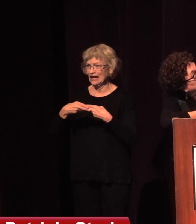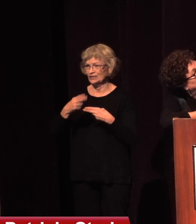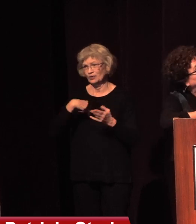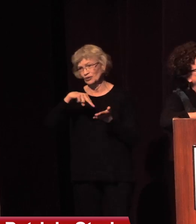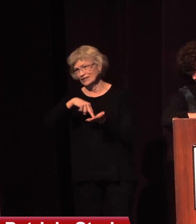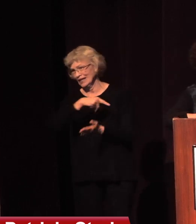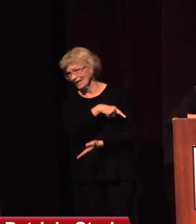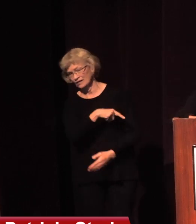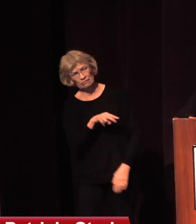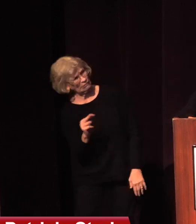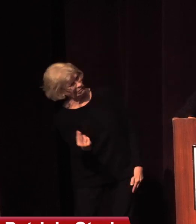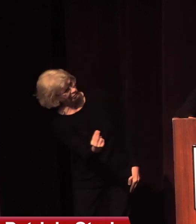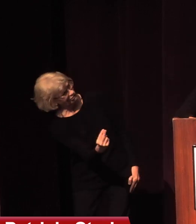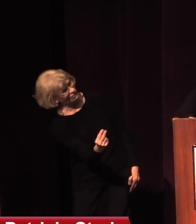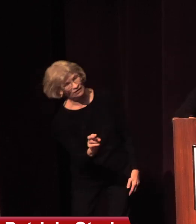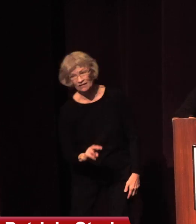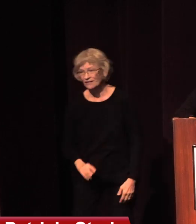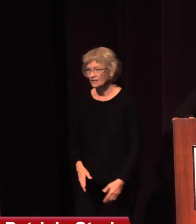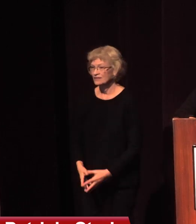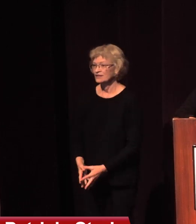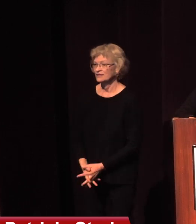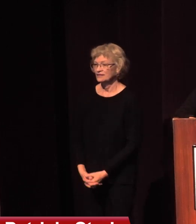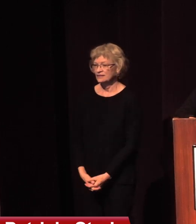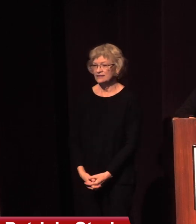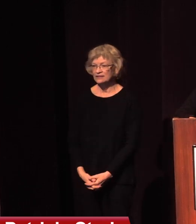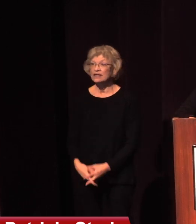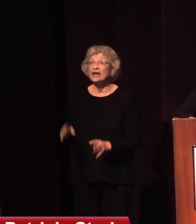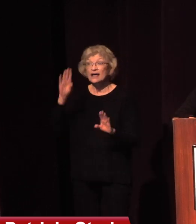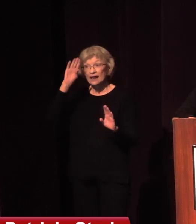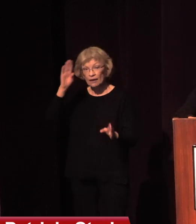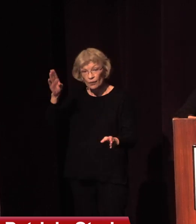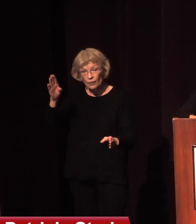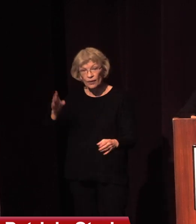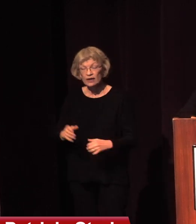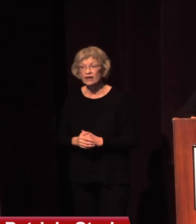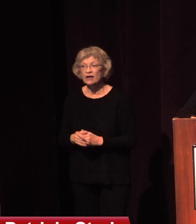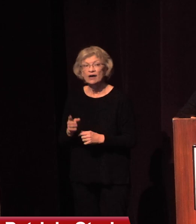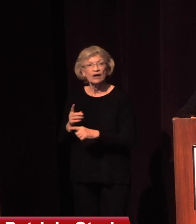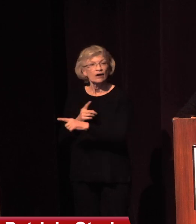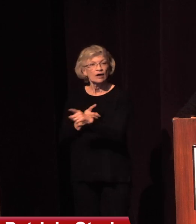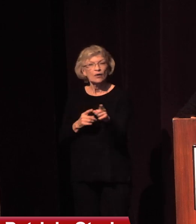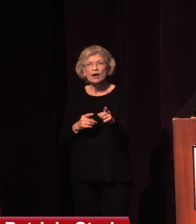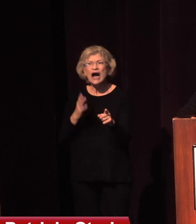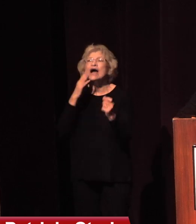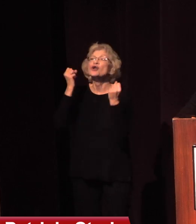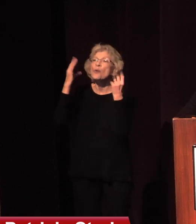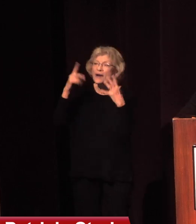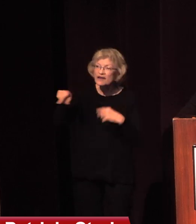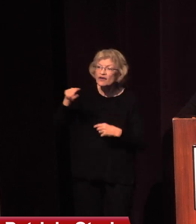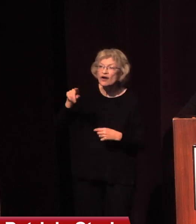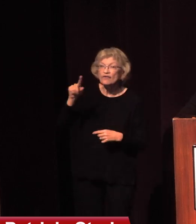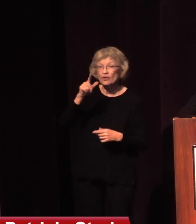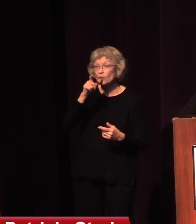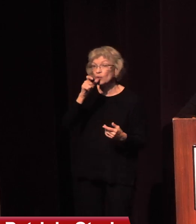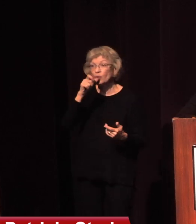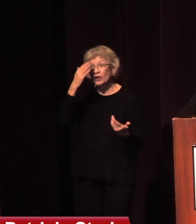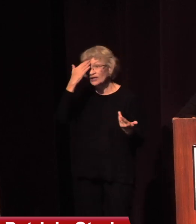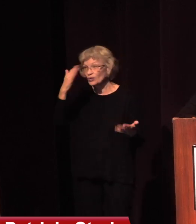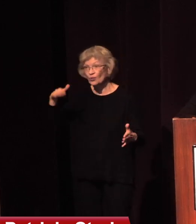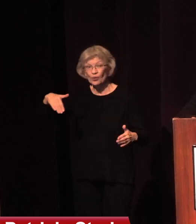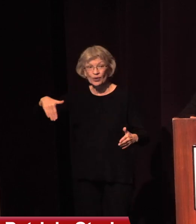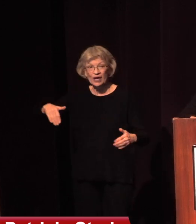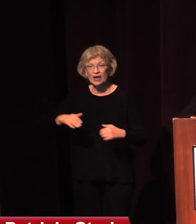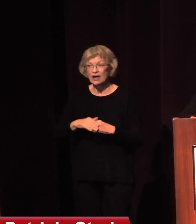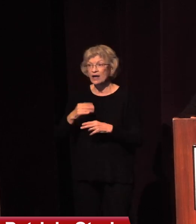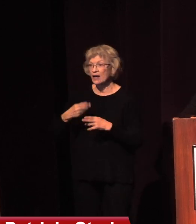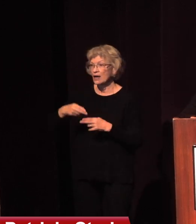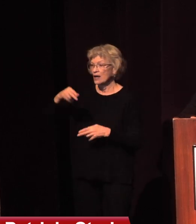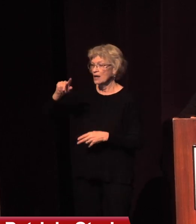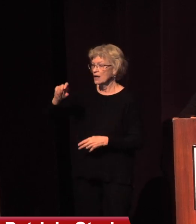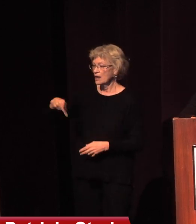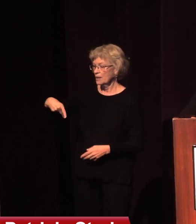»: You can't see the slides when you stand here. Hello. I